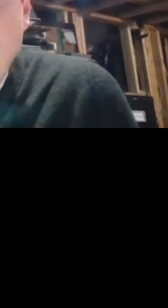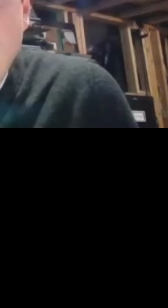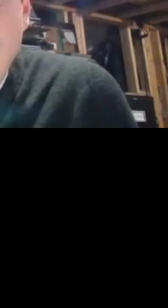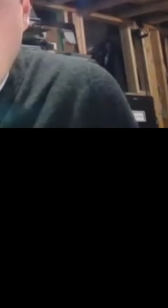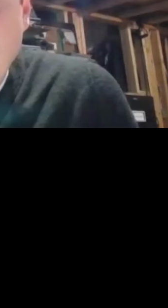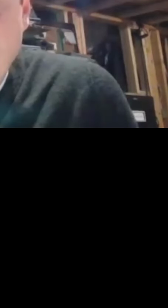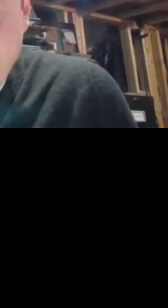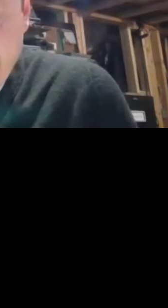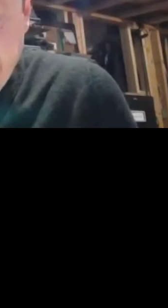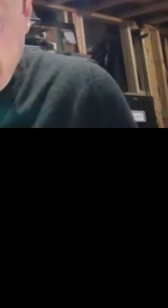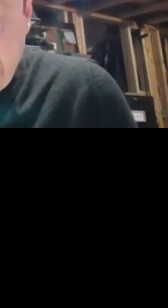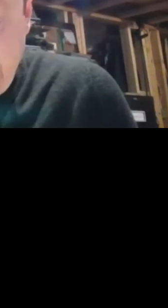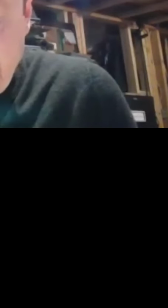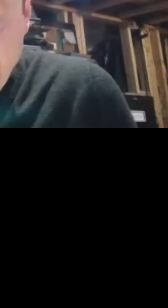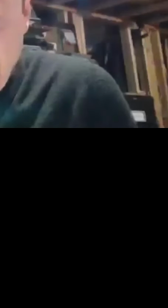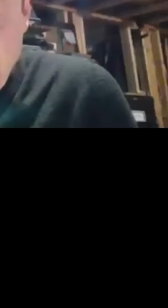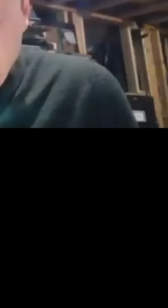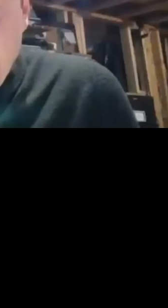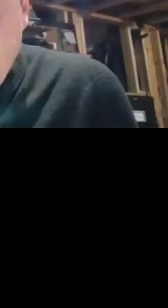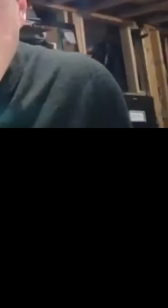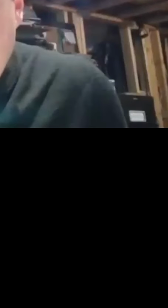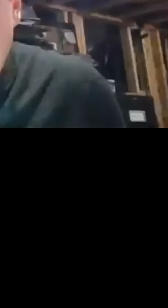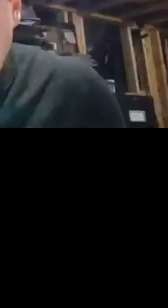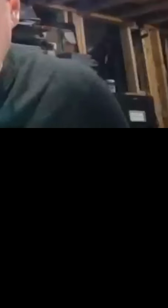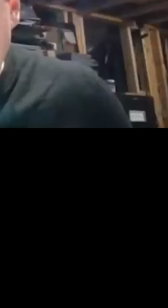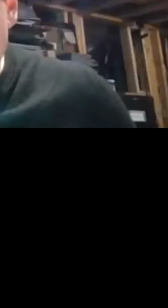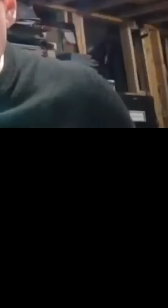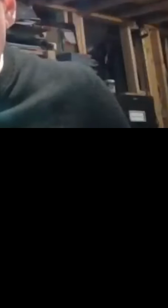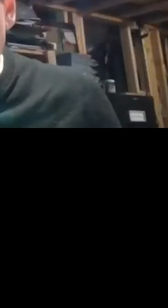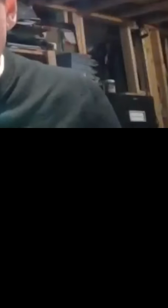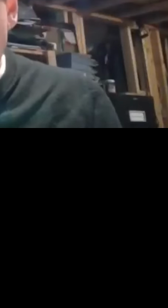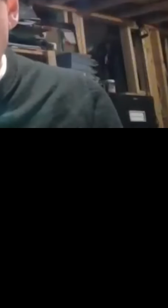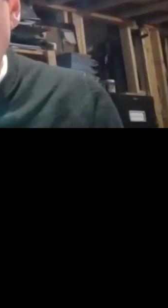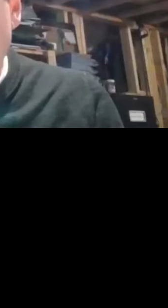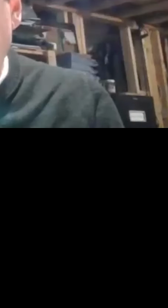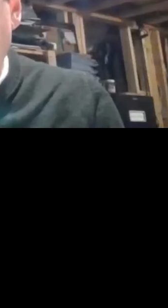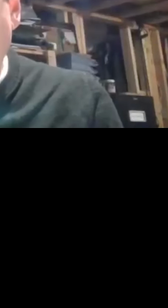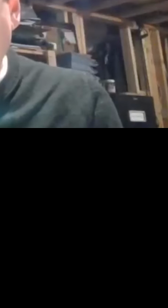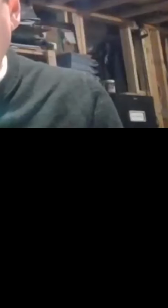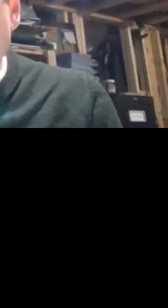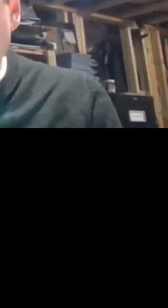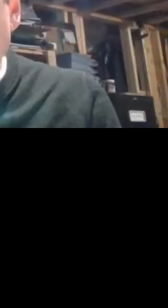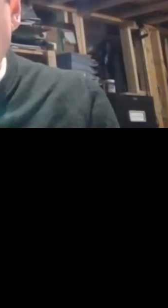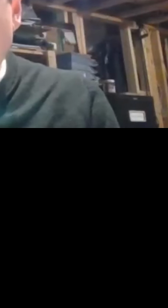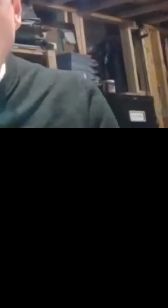red depending on your skin tone.